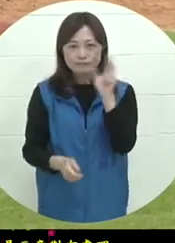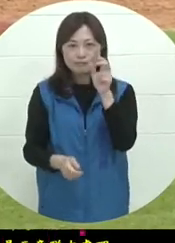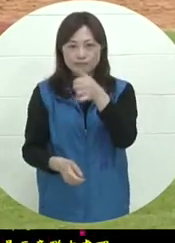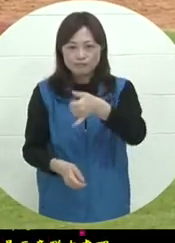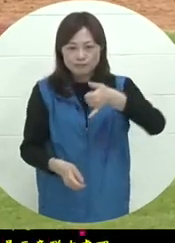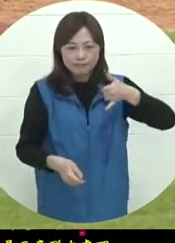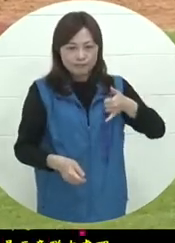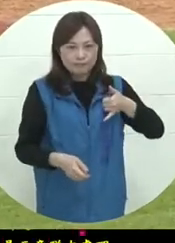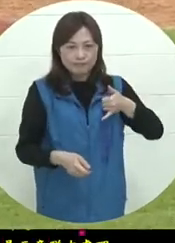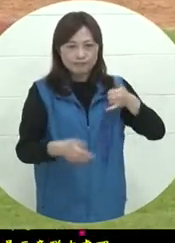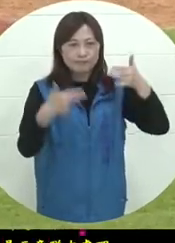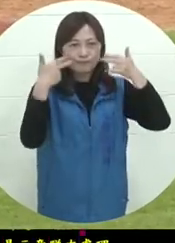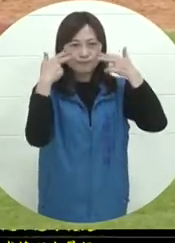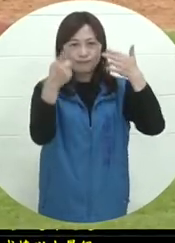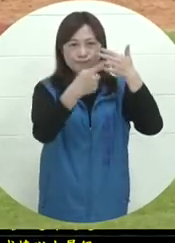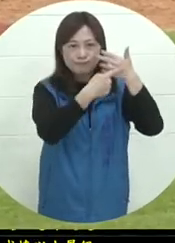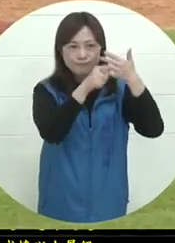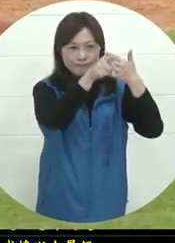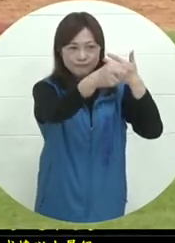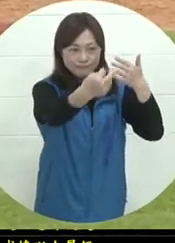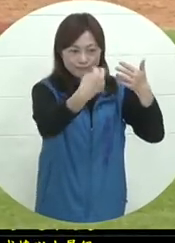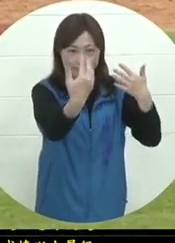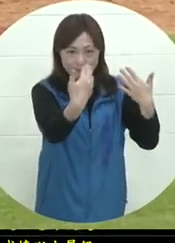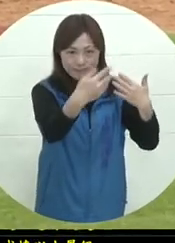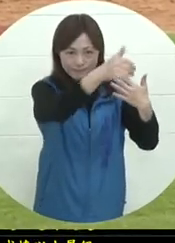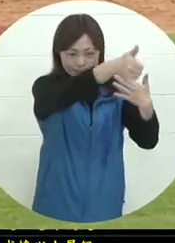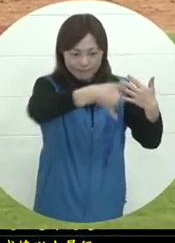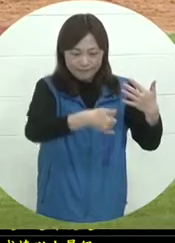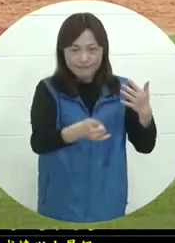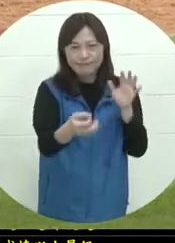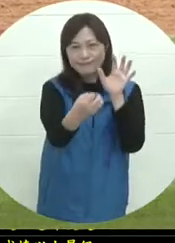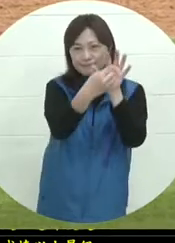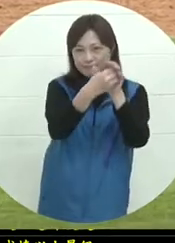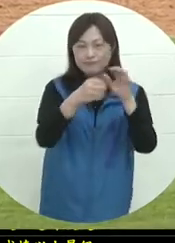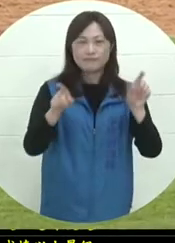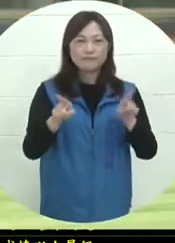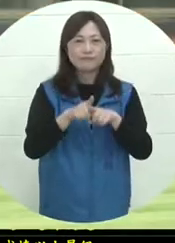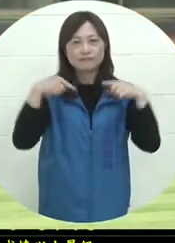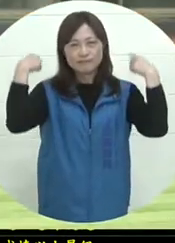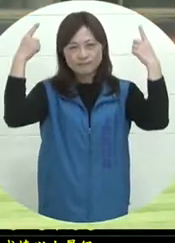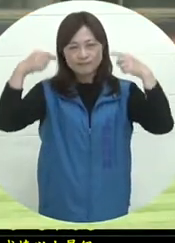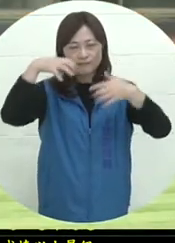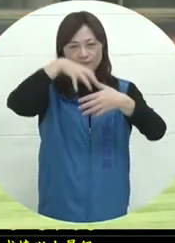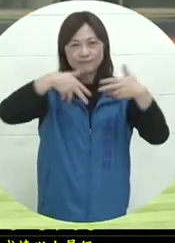so that the fielder can see it more clearly. Because they usually participate in this kind of infield fly ball training,